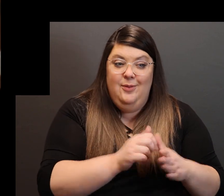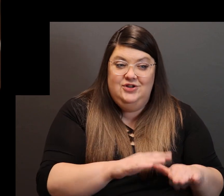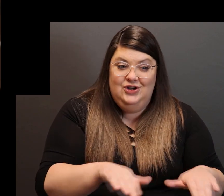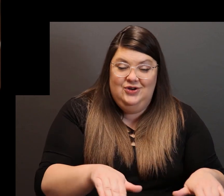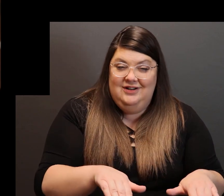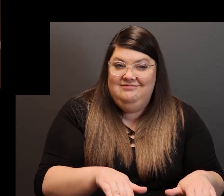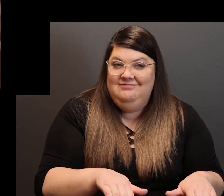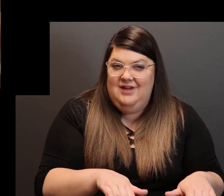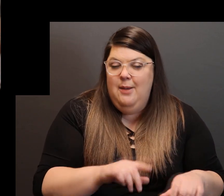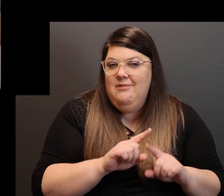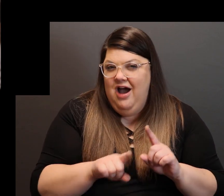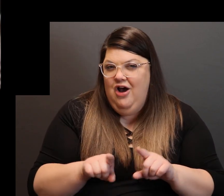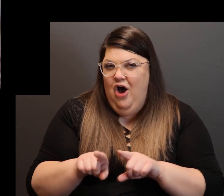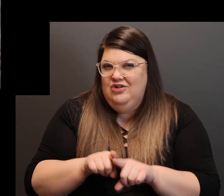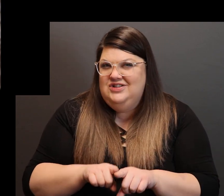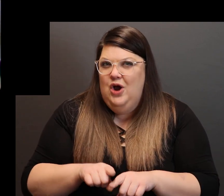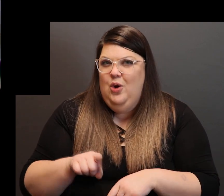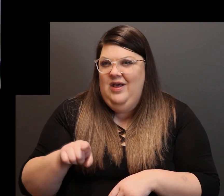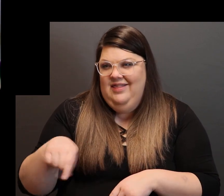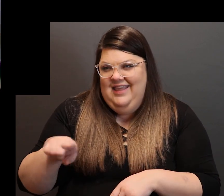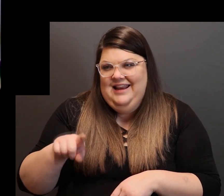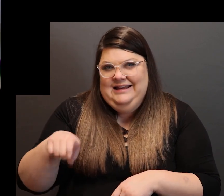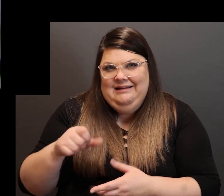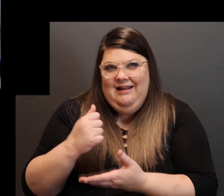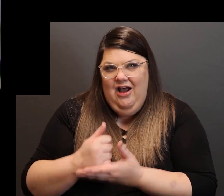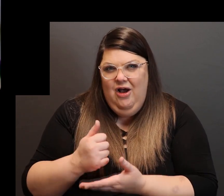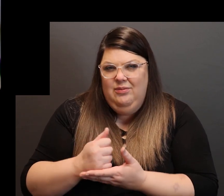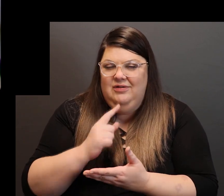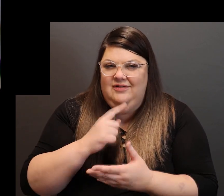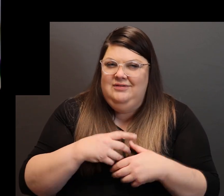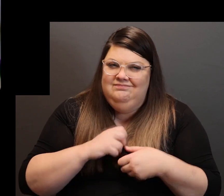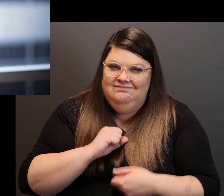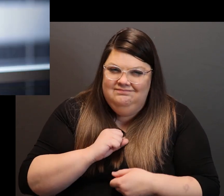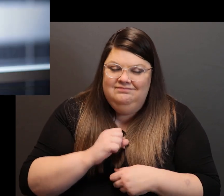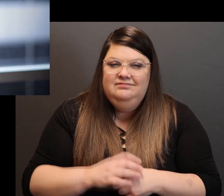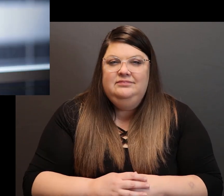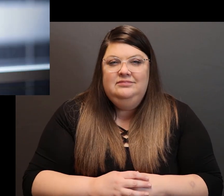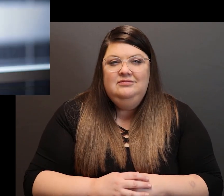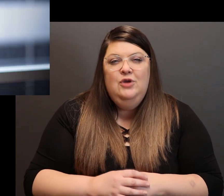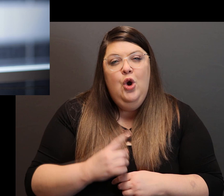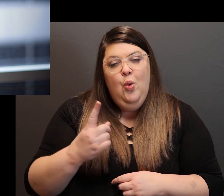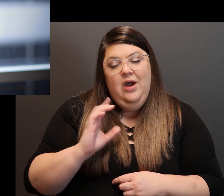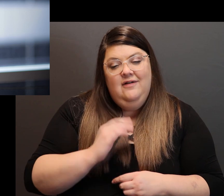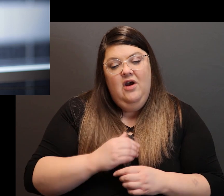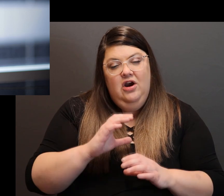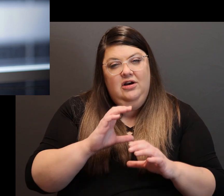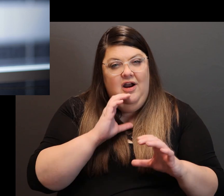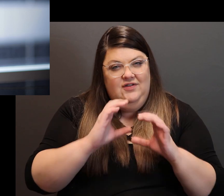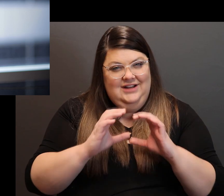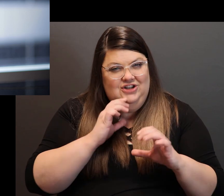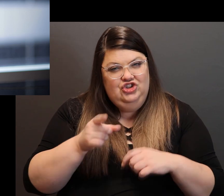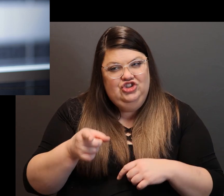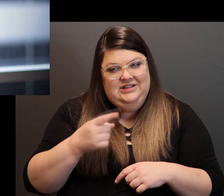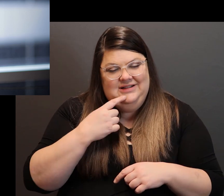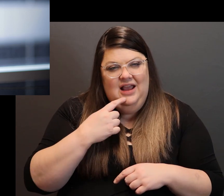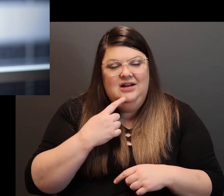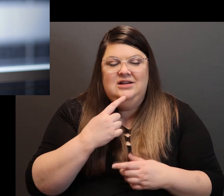but that she also had to help children. In one of our conversations, she said that there were days that I just wanted to come home